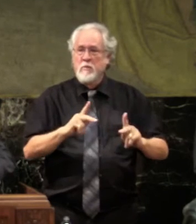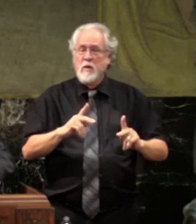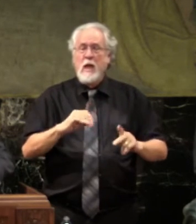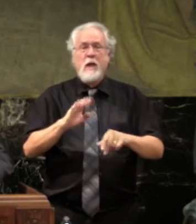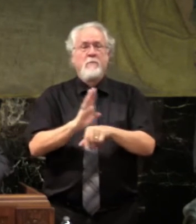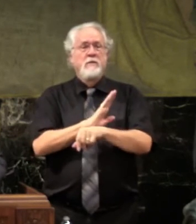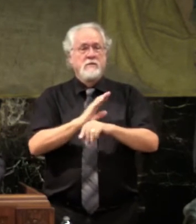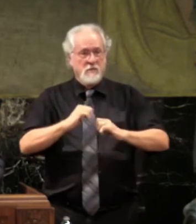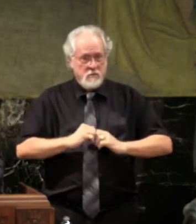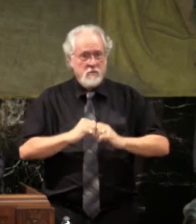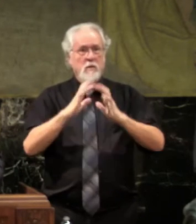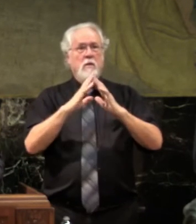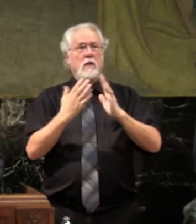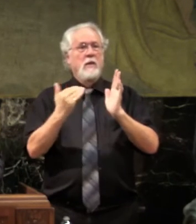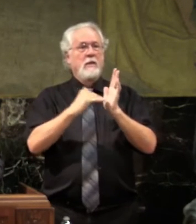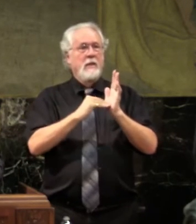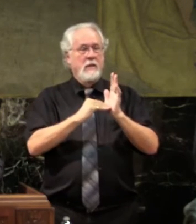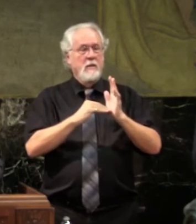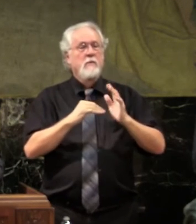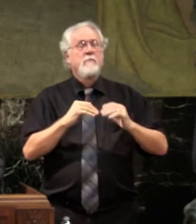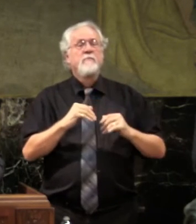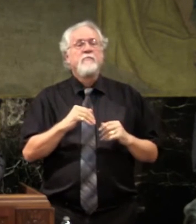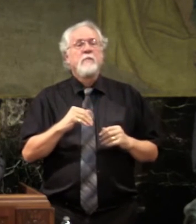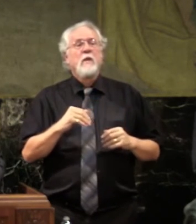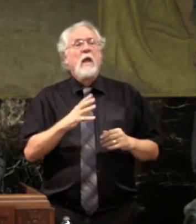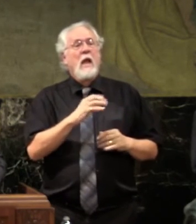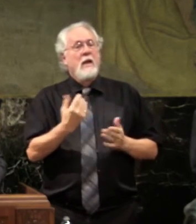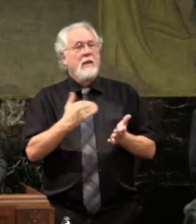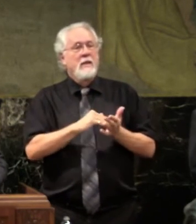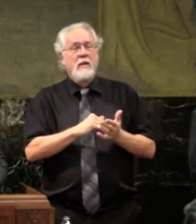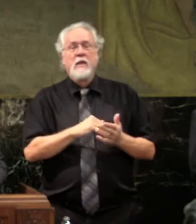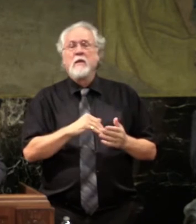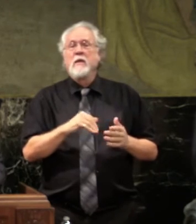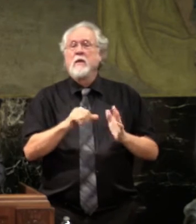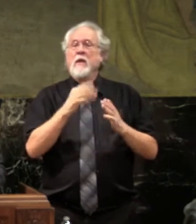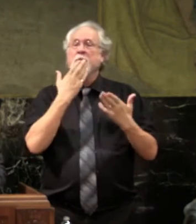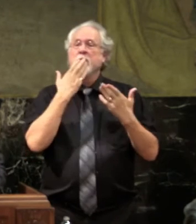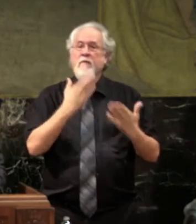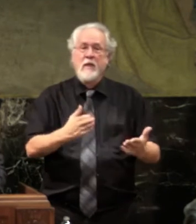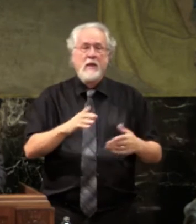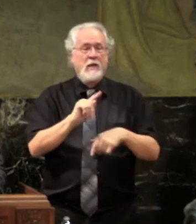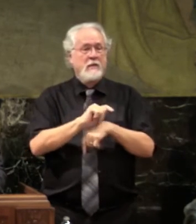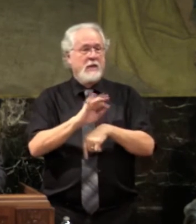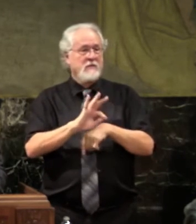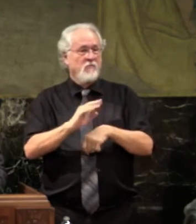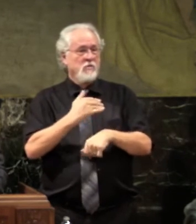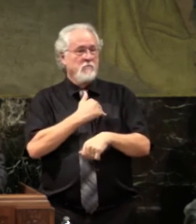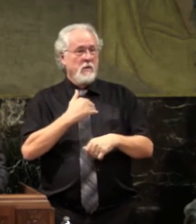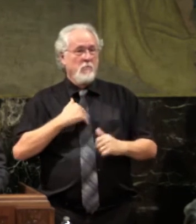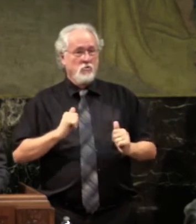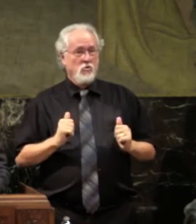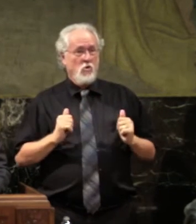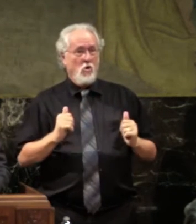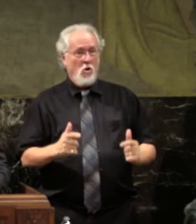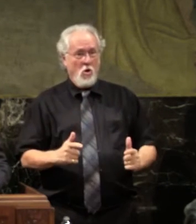and rebuild stronger after disasters and again I want to sincerely thank the task force members all of them i do have with